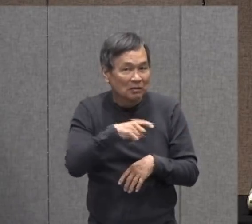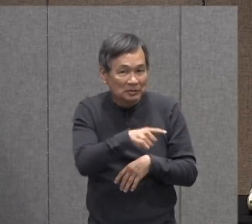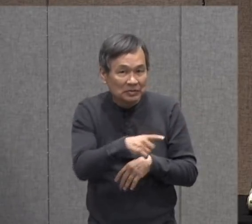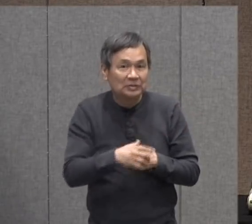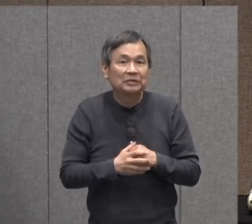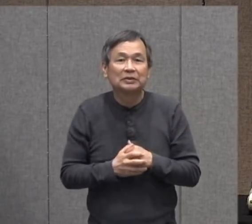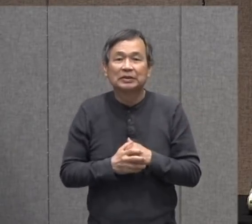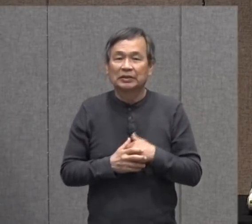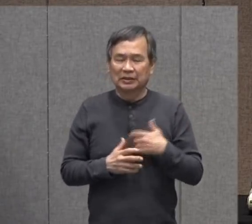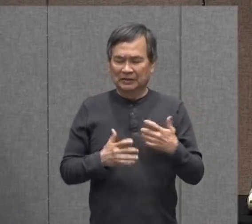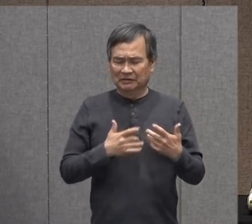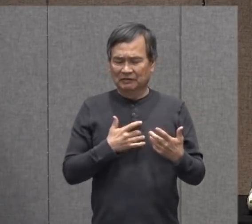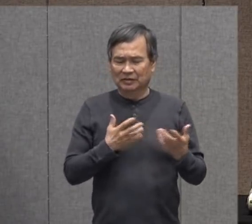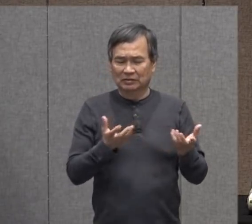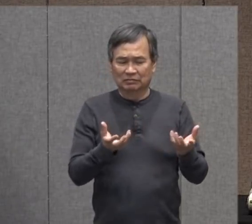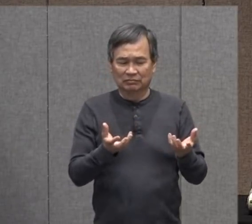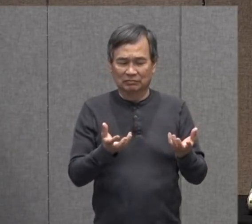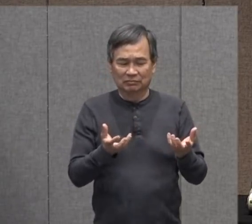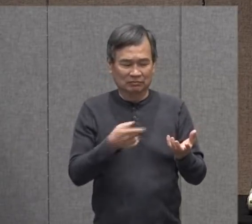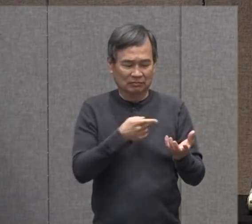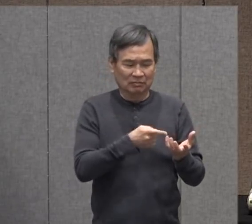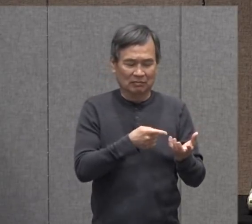It feels heavier than the wiffle ball.